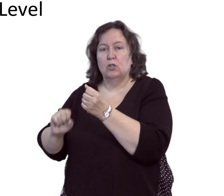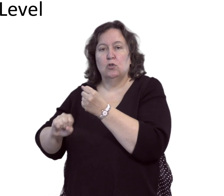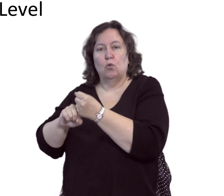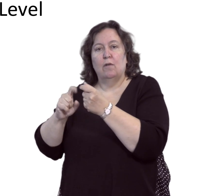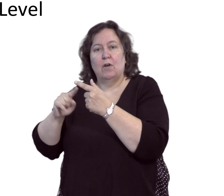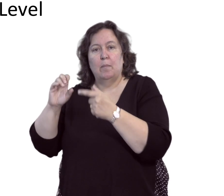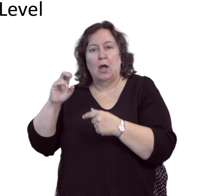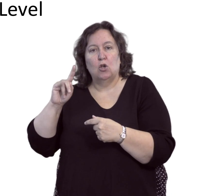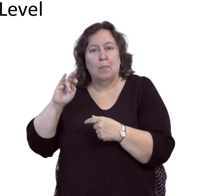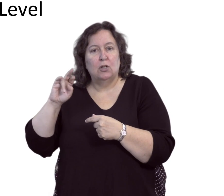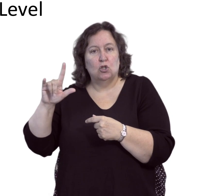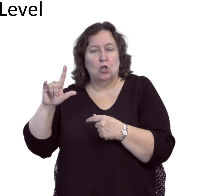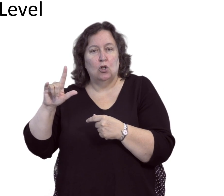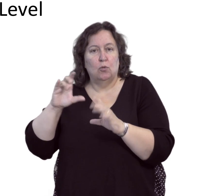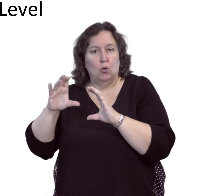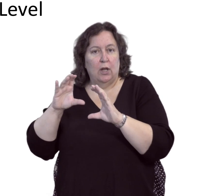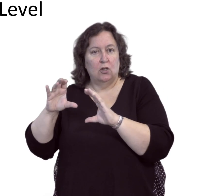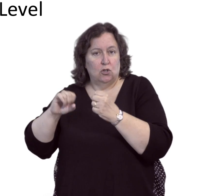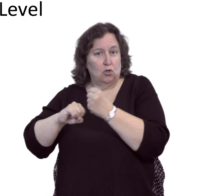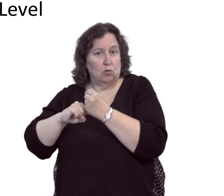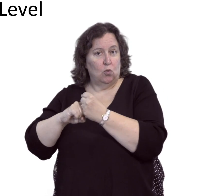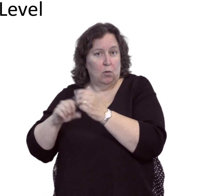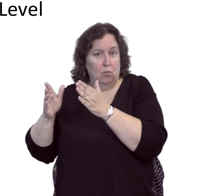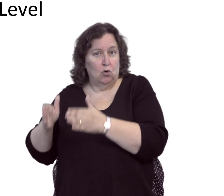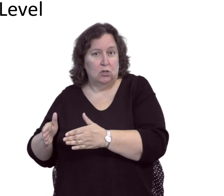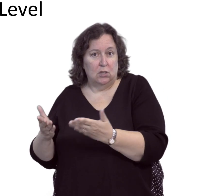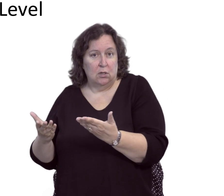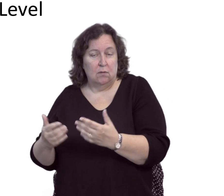an occupational communication support person.